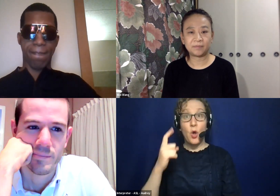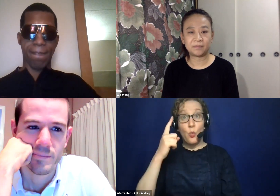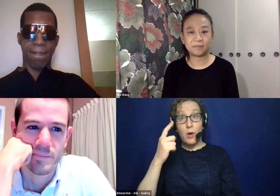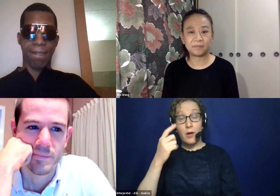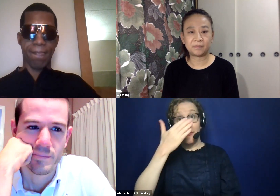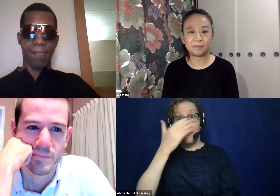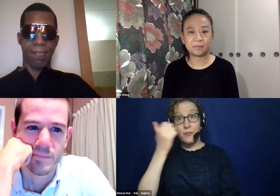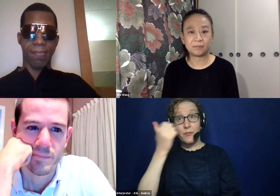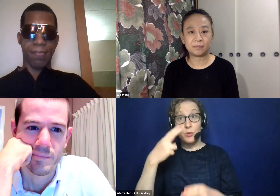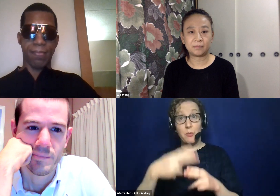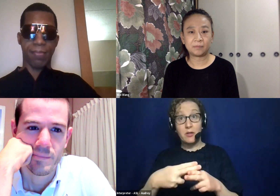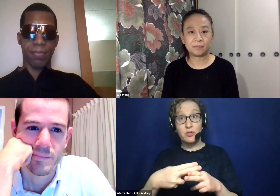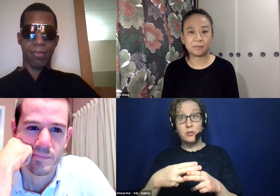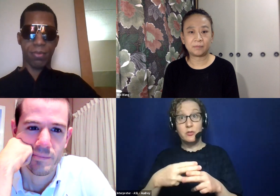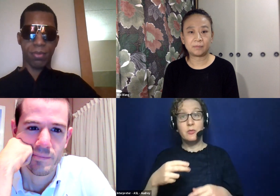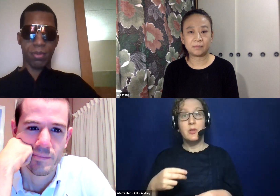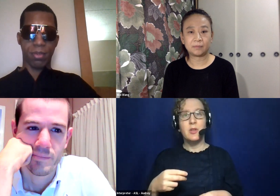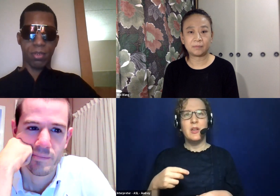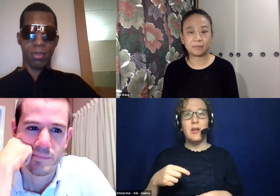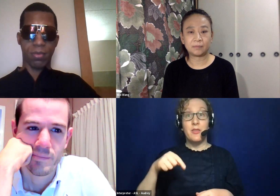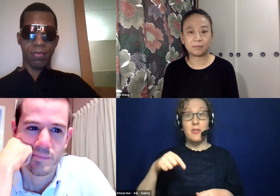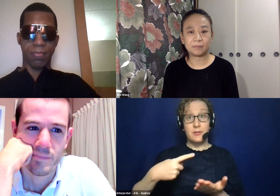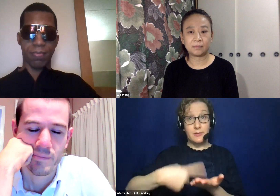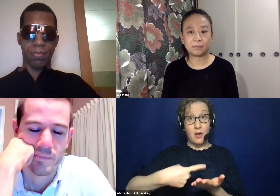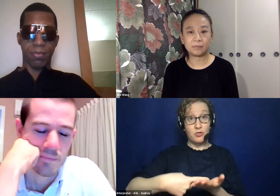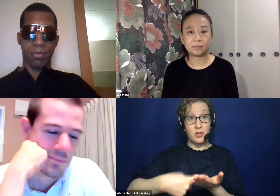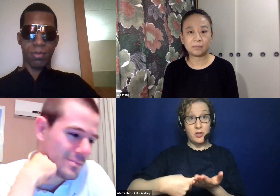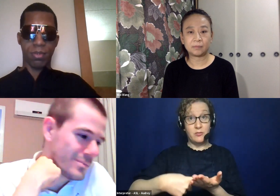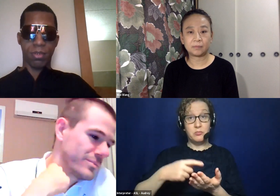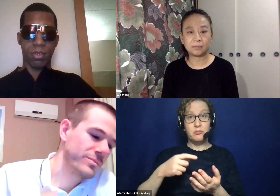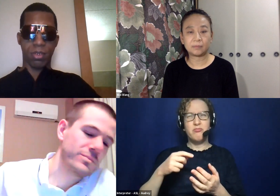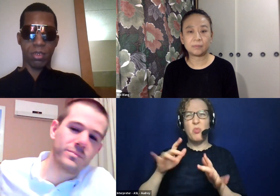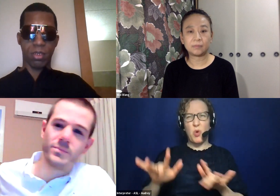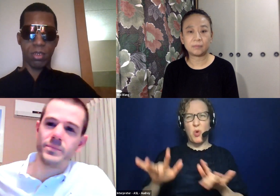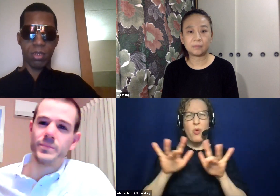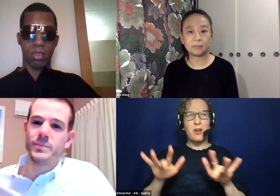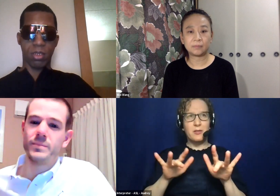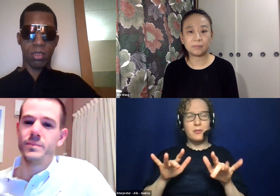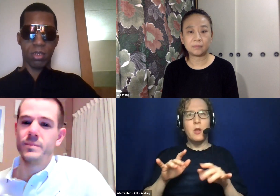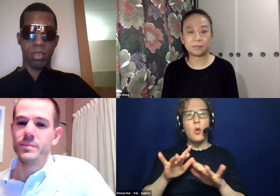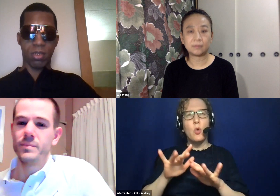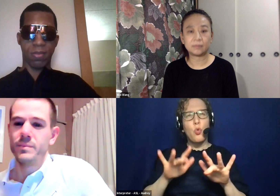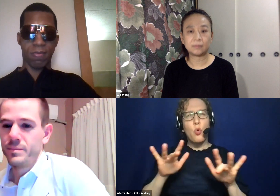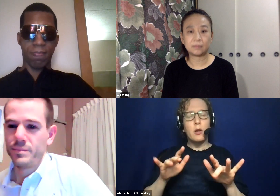this discussion is also being recorded, and the recording will be made available after, along with